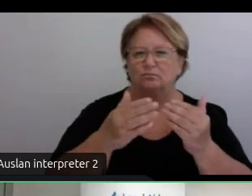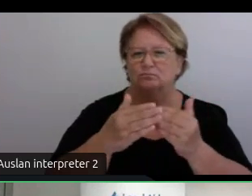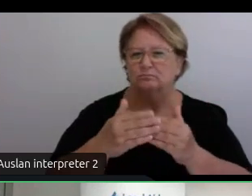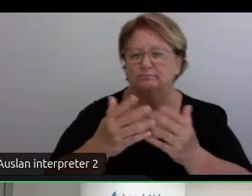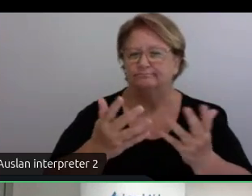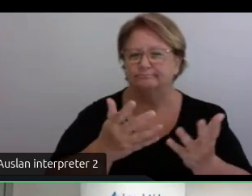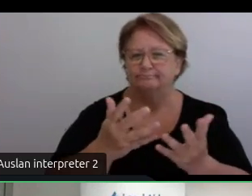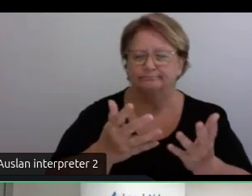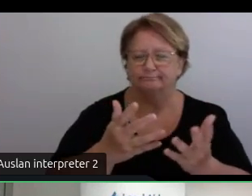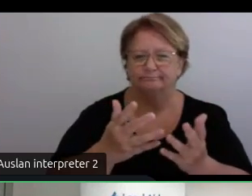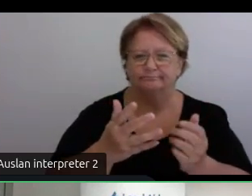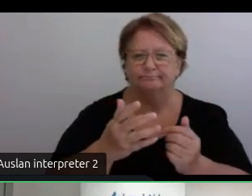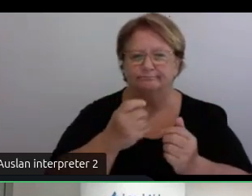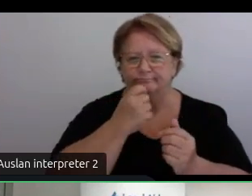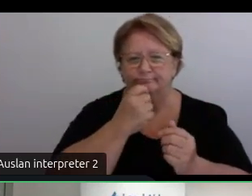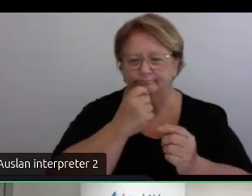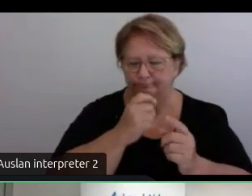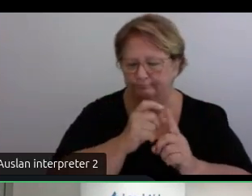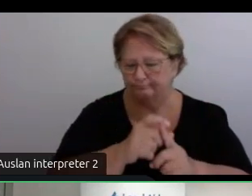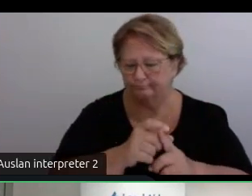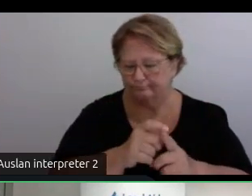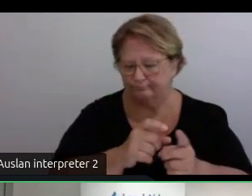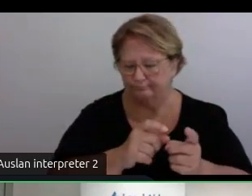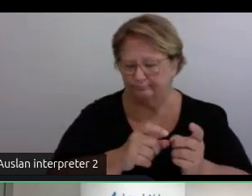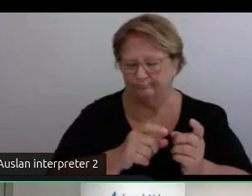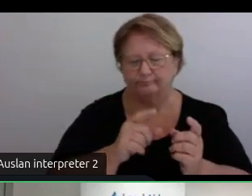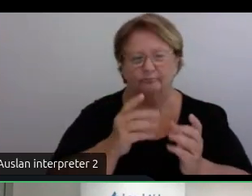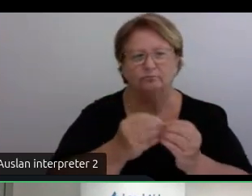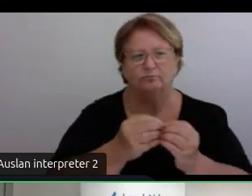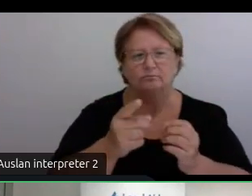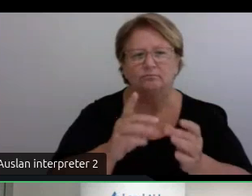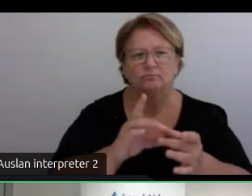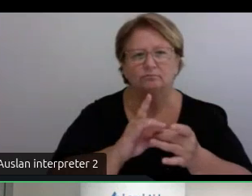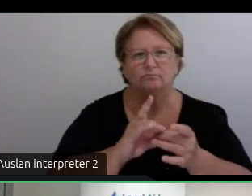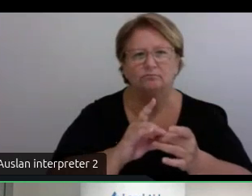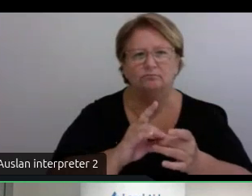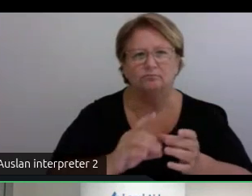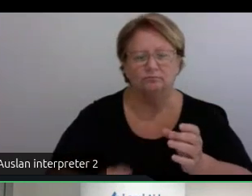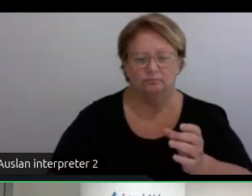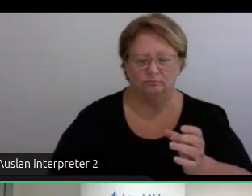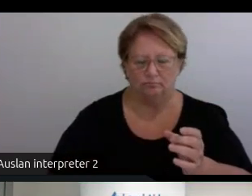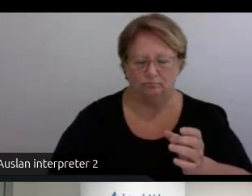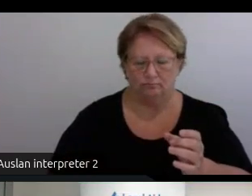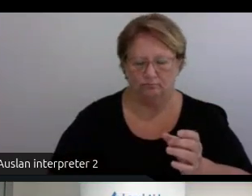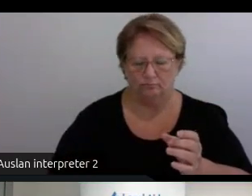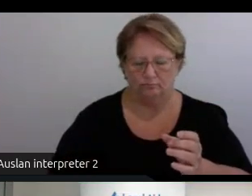and the repairs and everything is sort of then imshed with the relationship with and we're paying